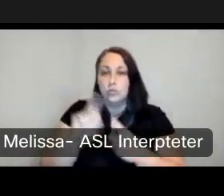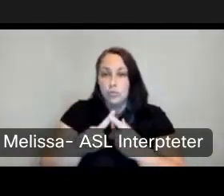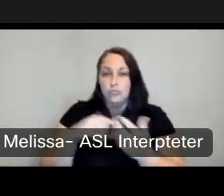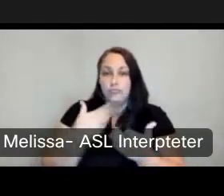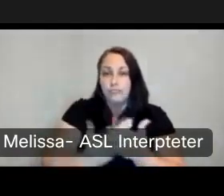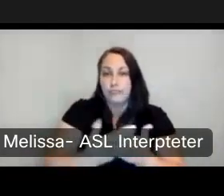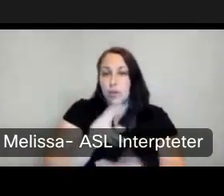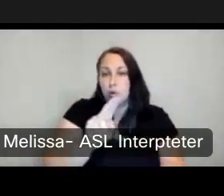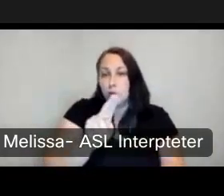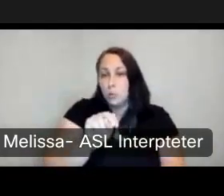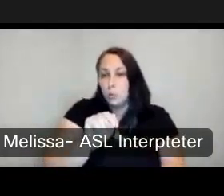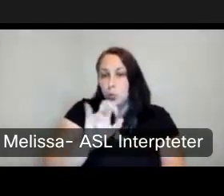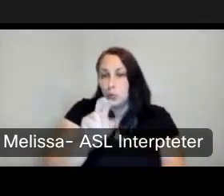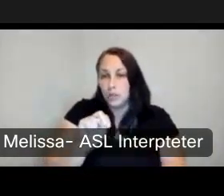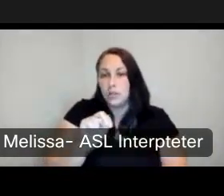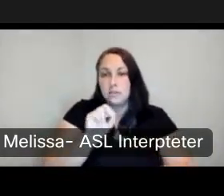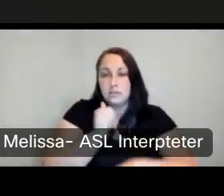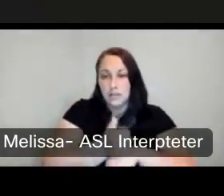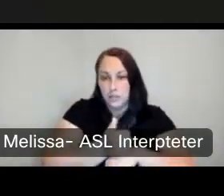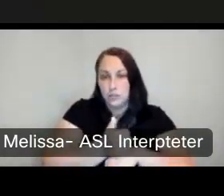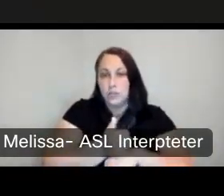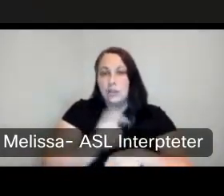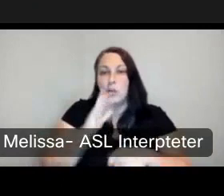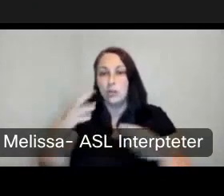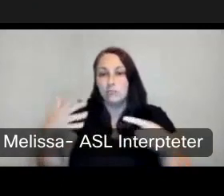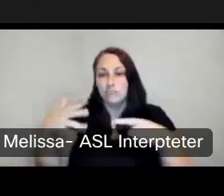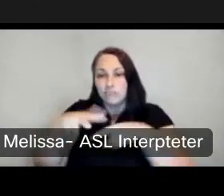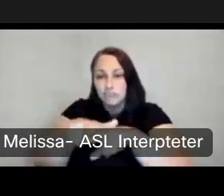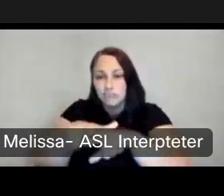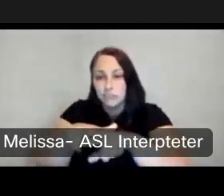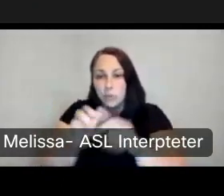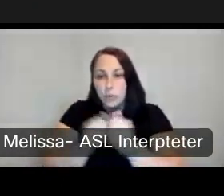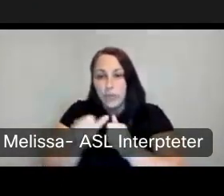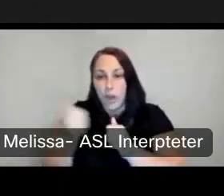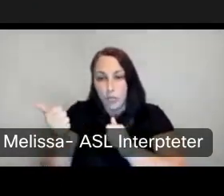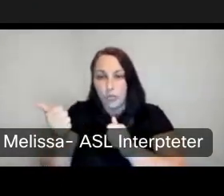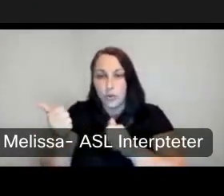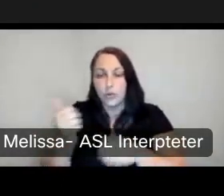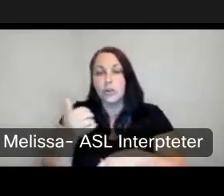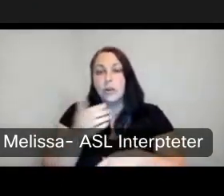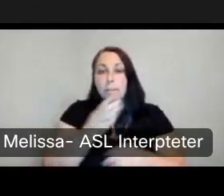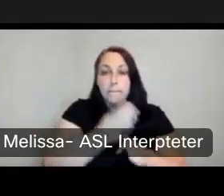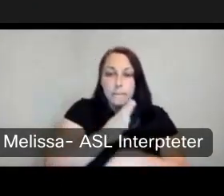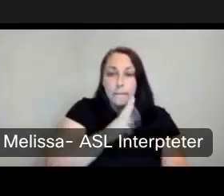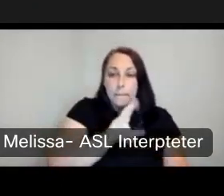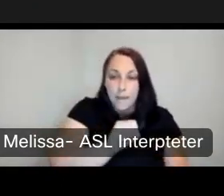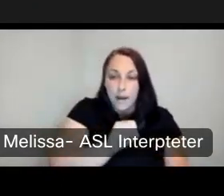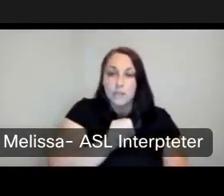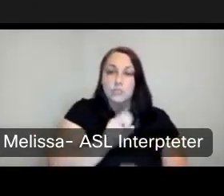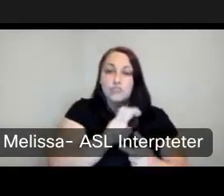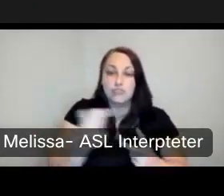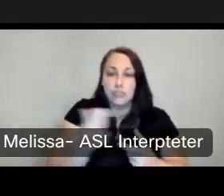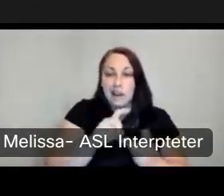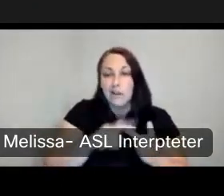of Metro and numerous Metro bus routes as well as inner city bus routes um this in total this